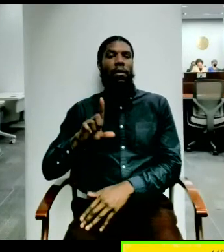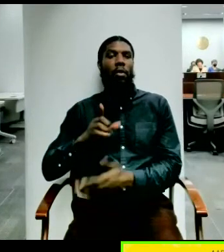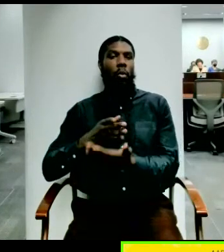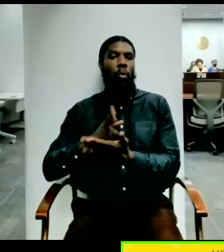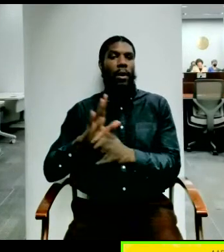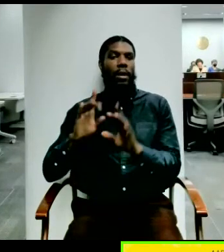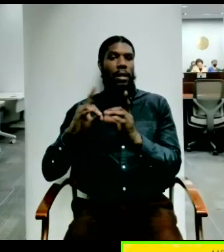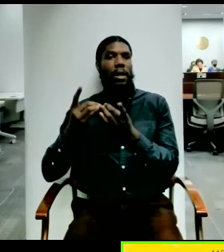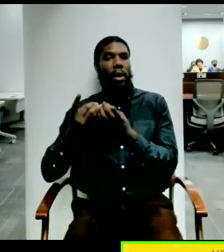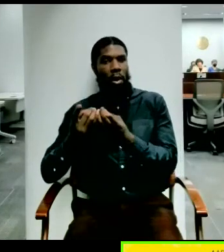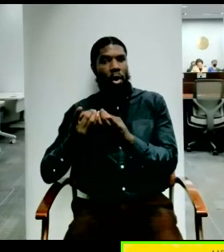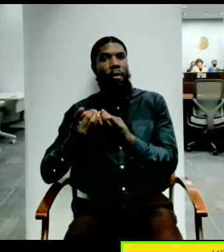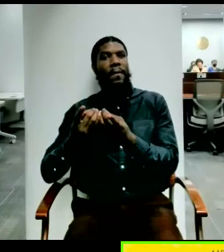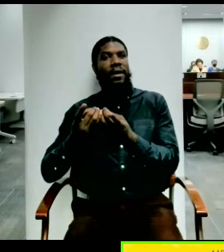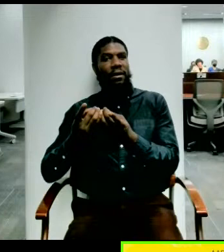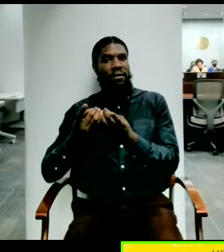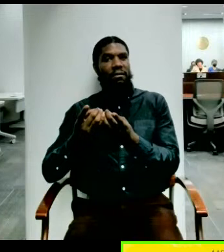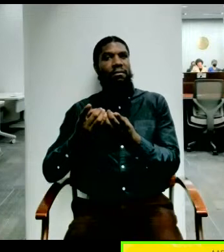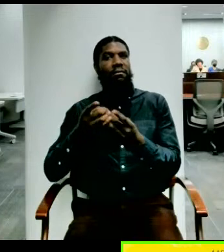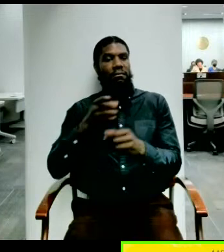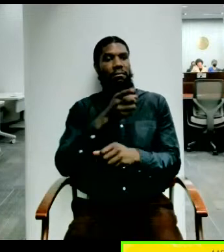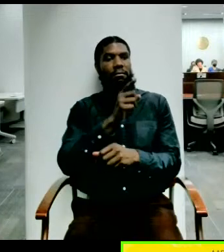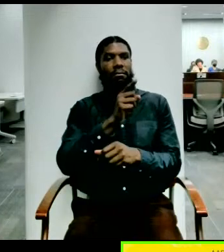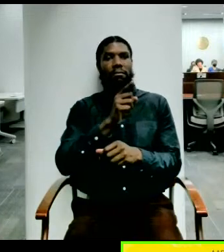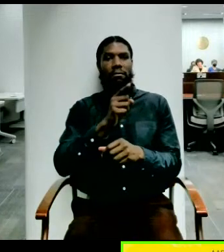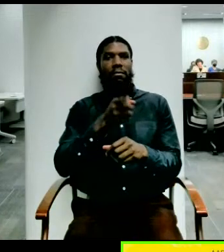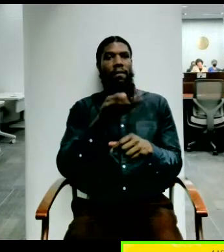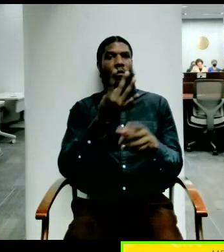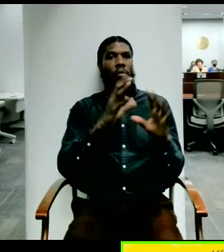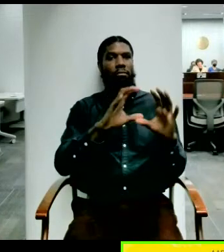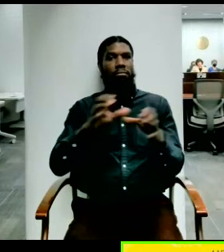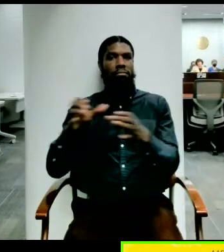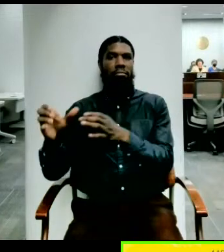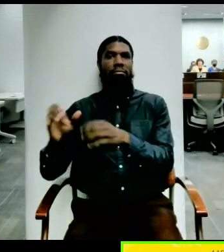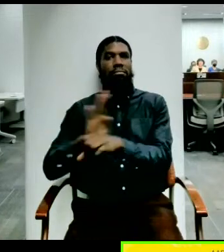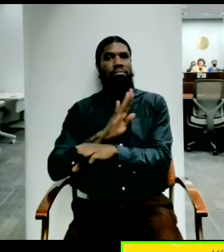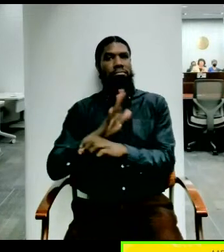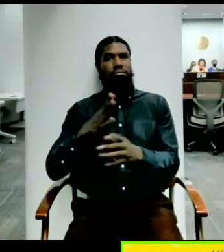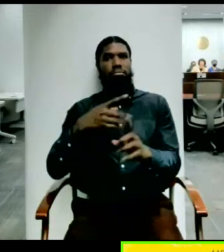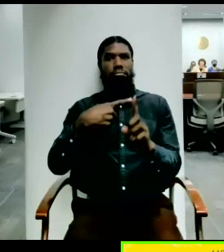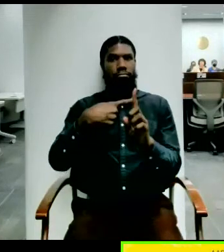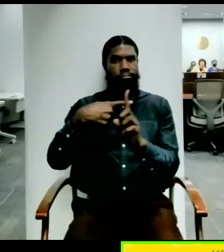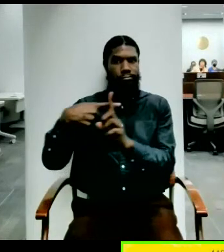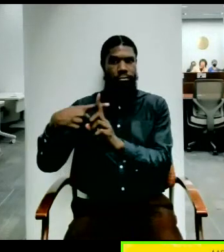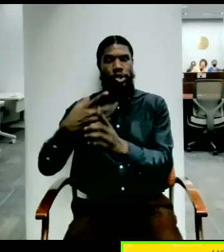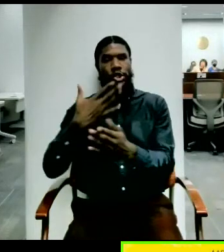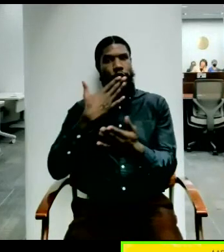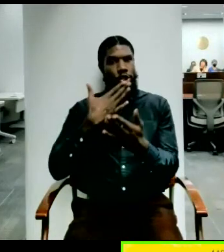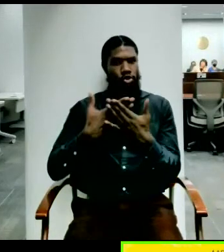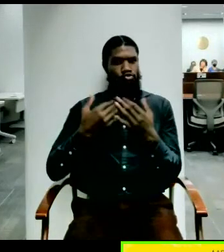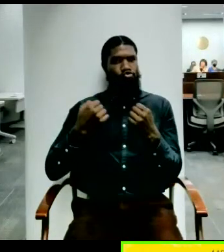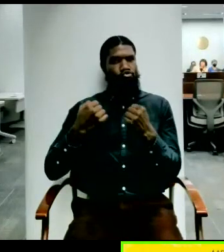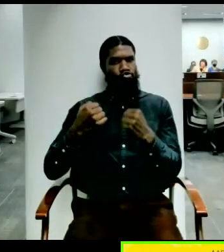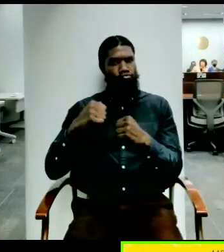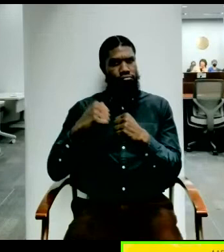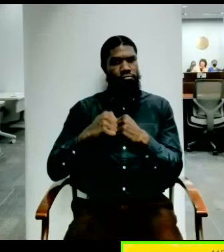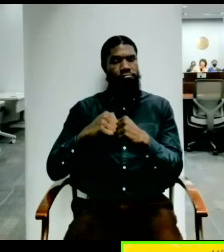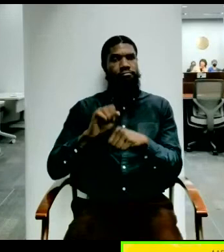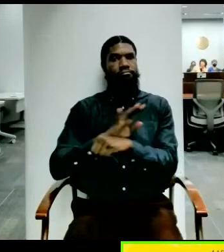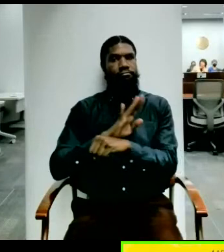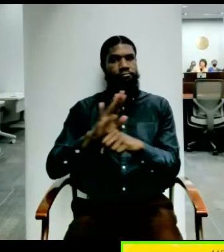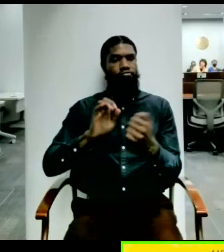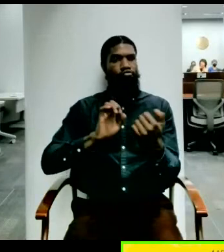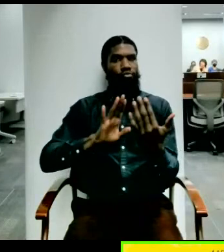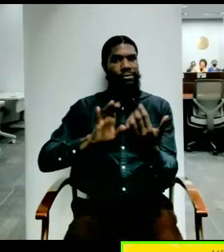um basically good stewards and strong businesses that are addressing the discrimination and hate